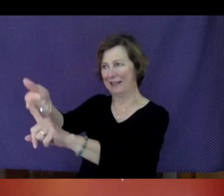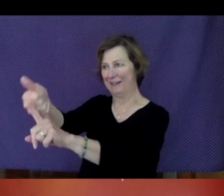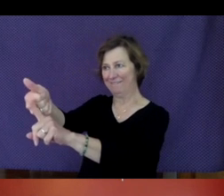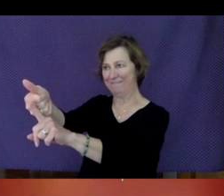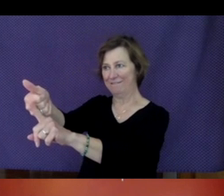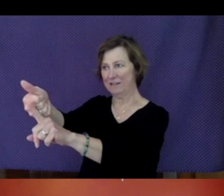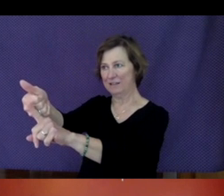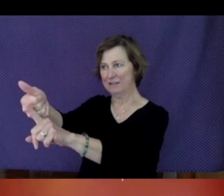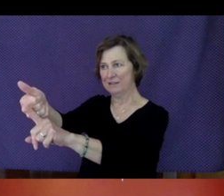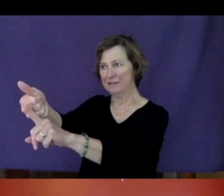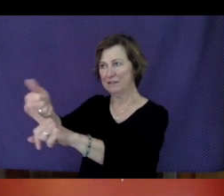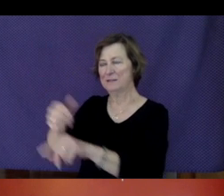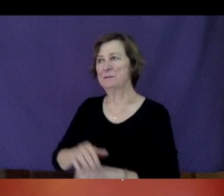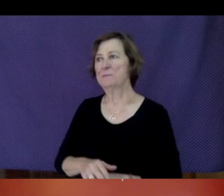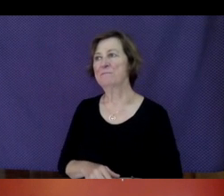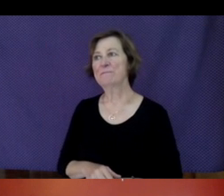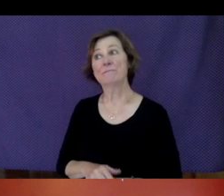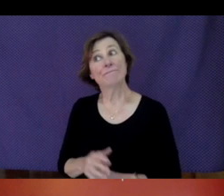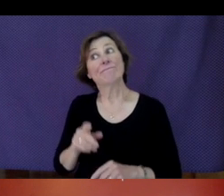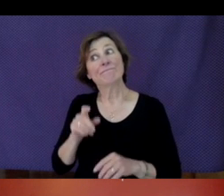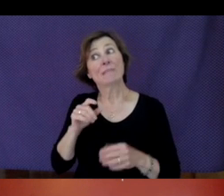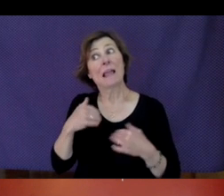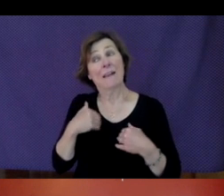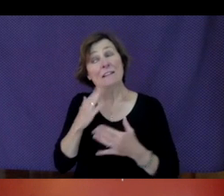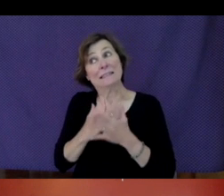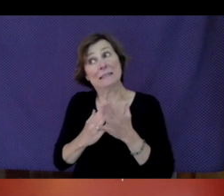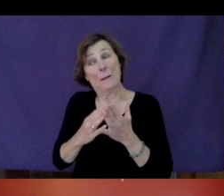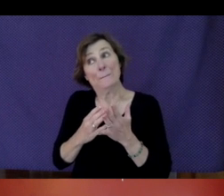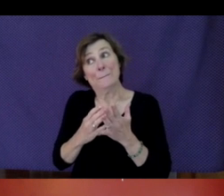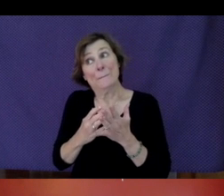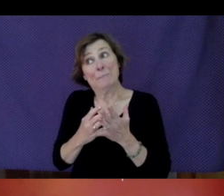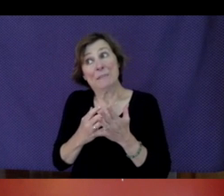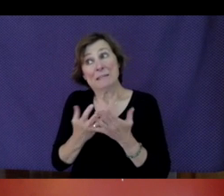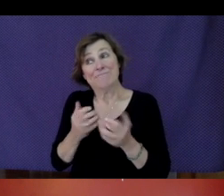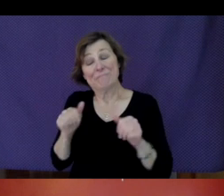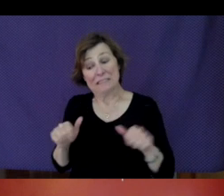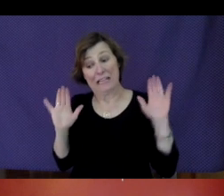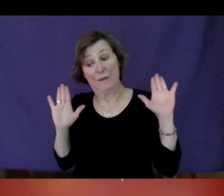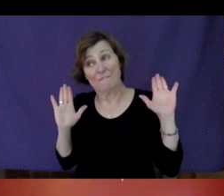It isn't without cost But will be free